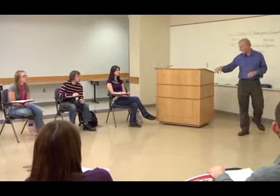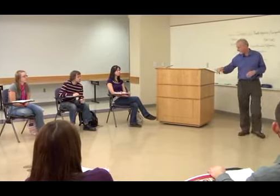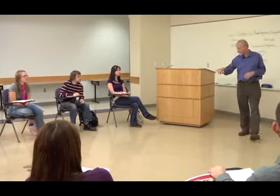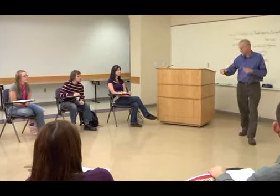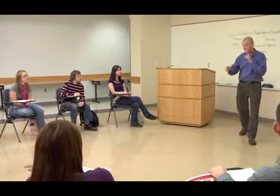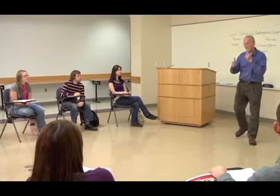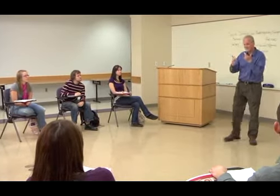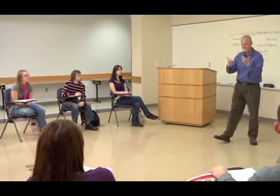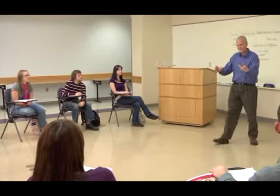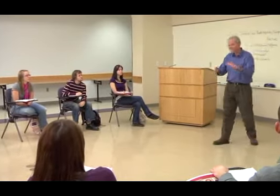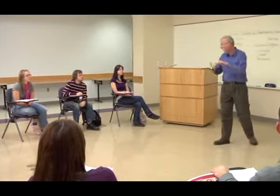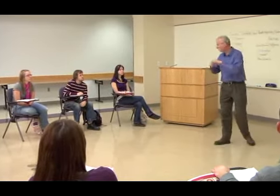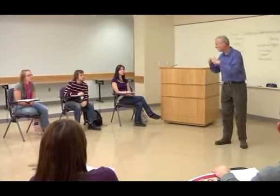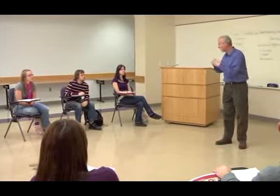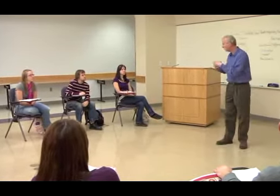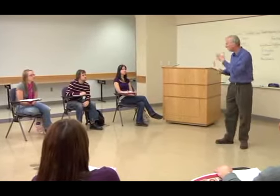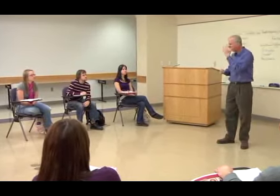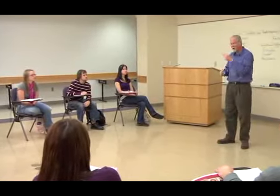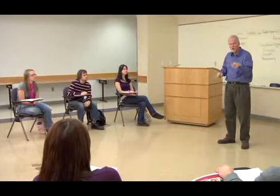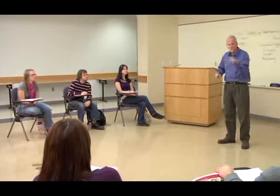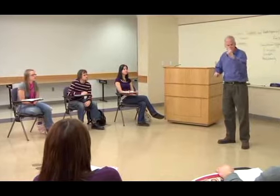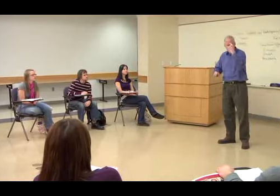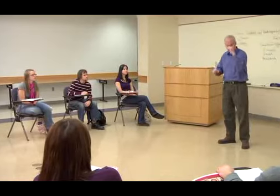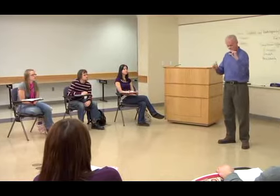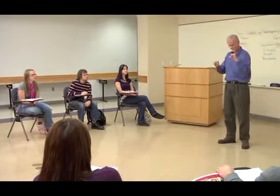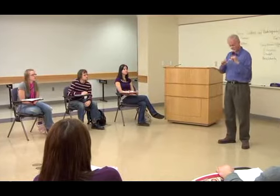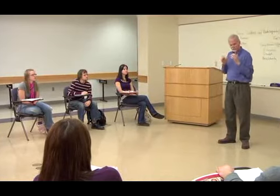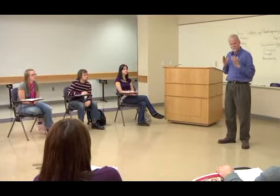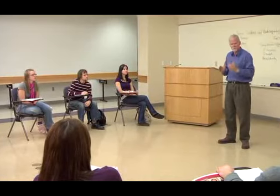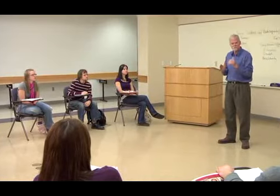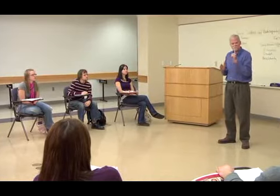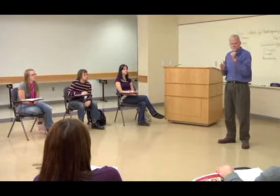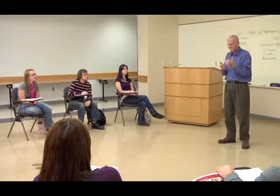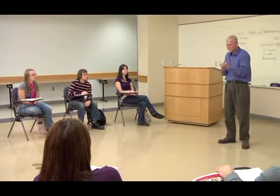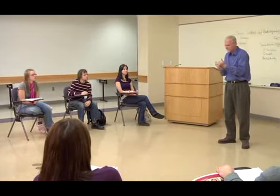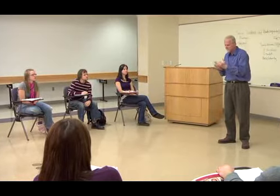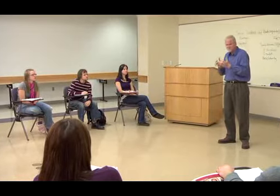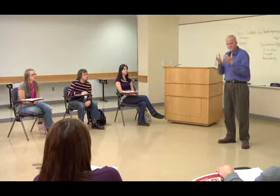No data, that's a huge problem. Why do you think scientists don't have much data